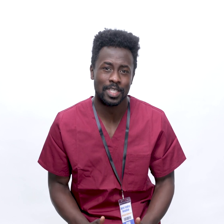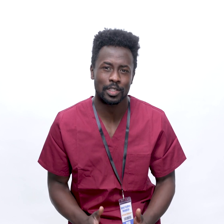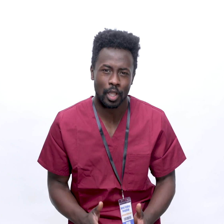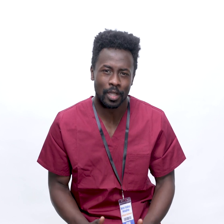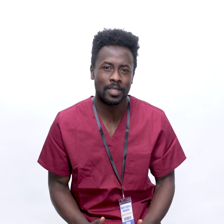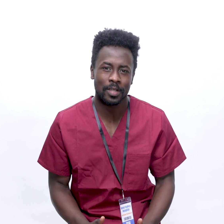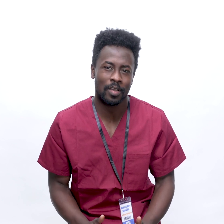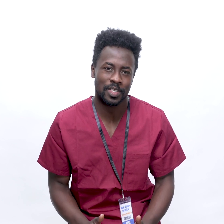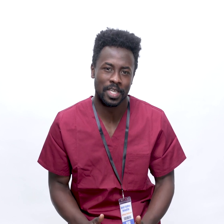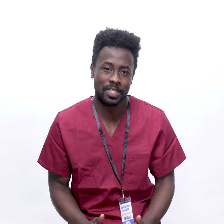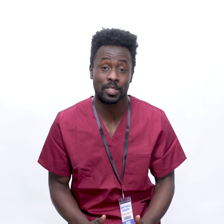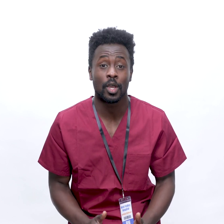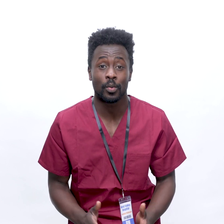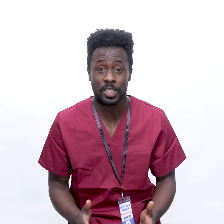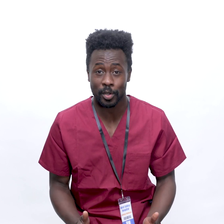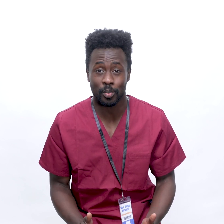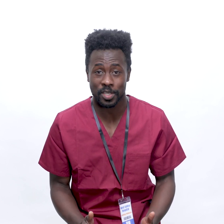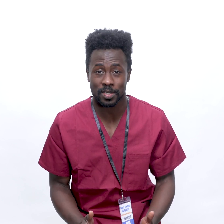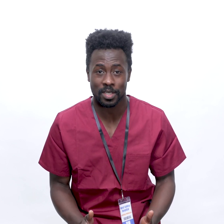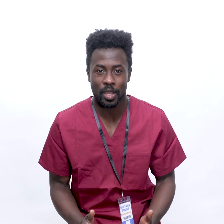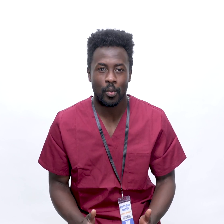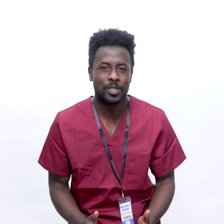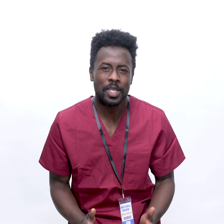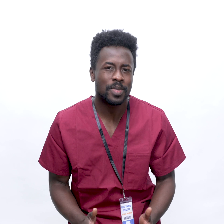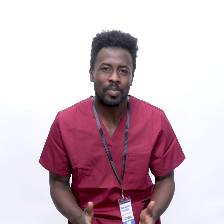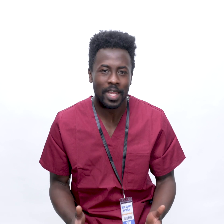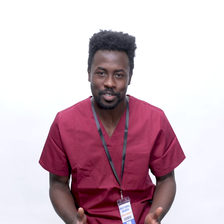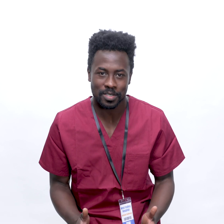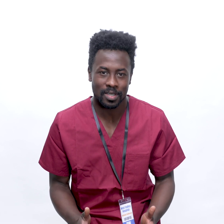takes longer than conversations with typical patients, which makes me a bit anxious.